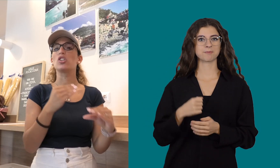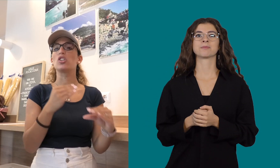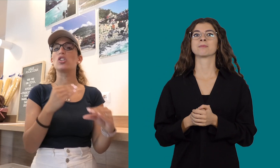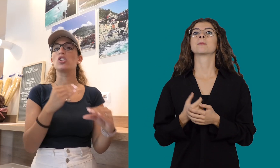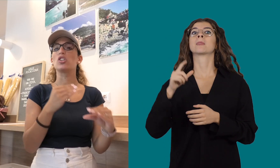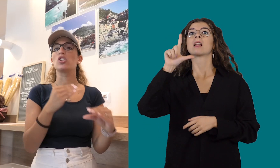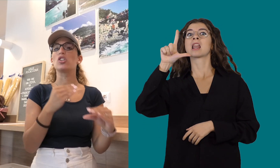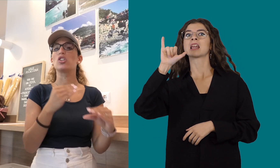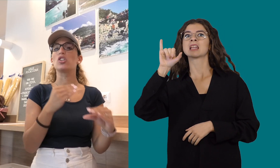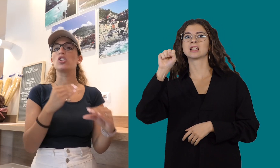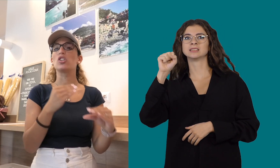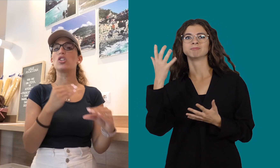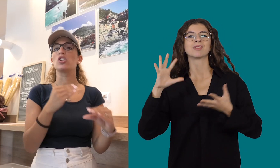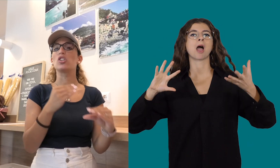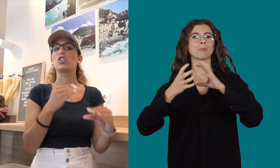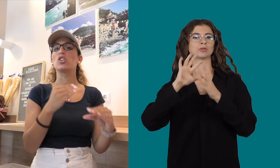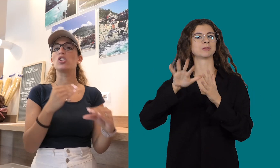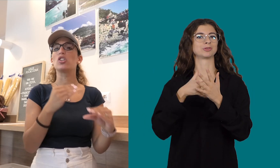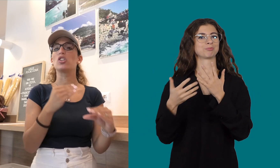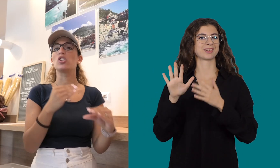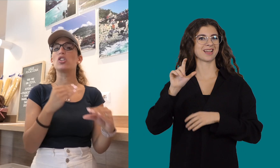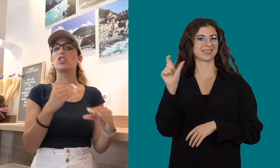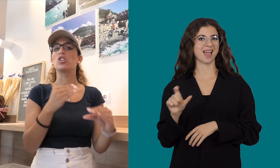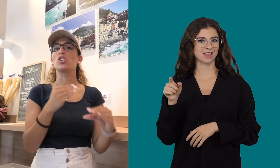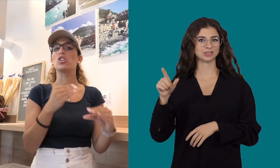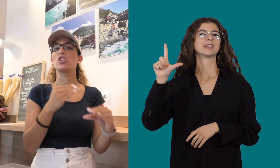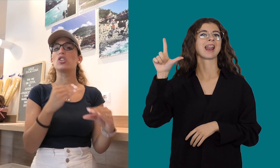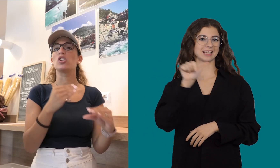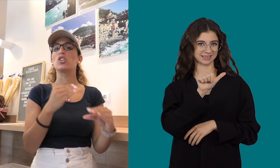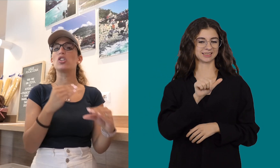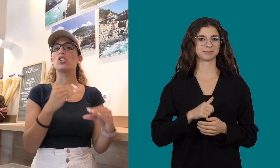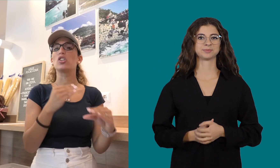and "LIS" (the Italian Sign Language)